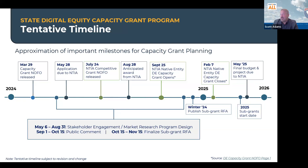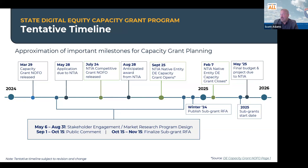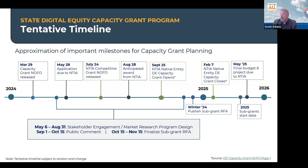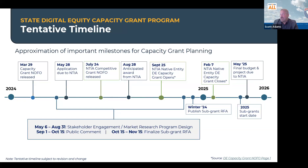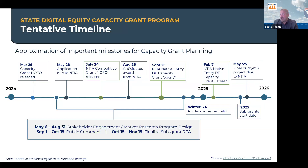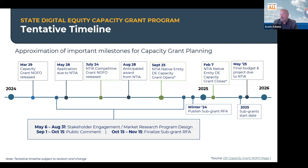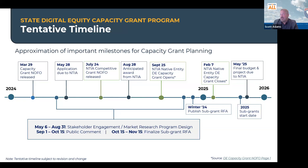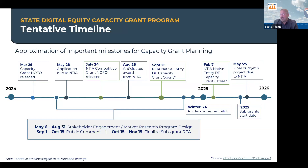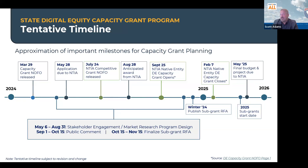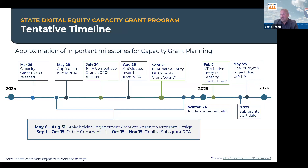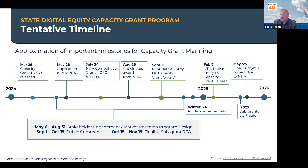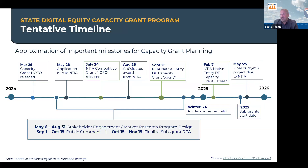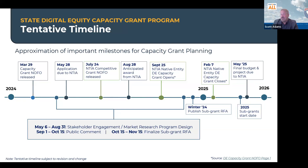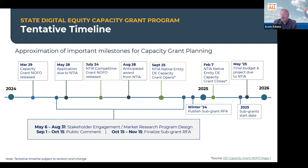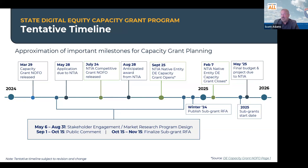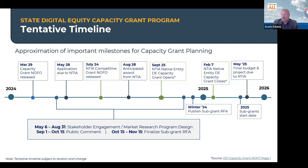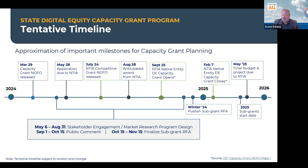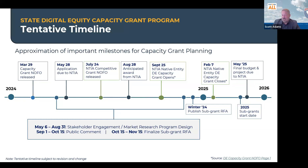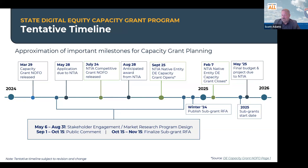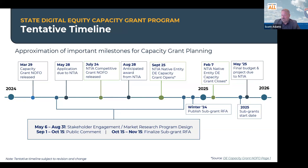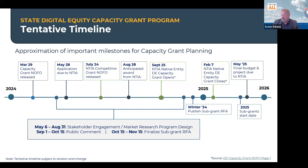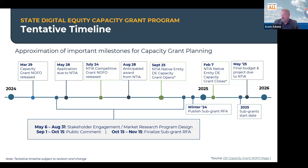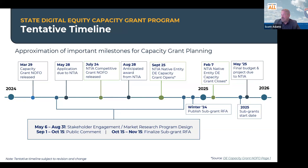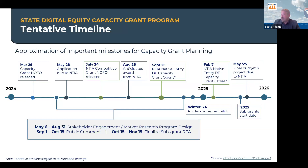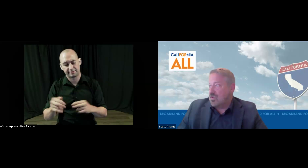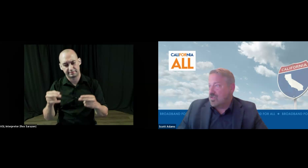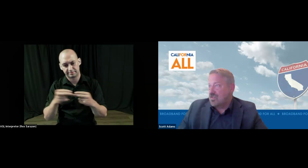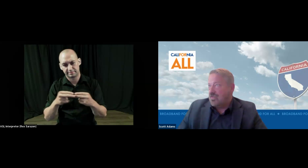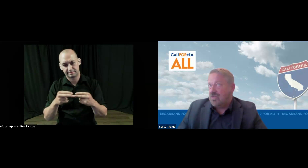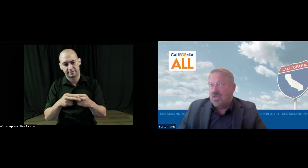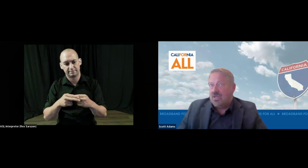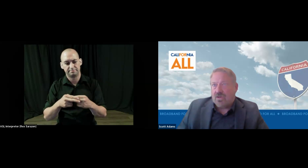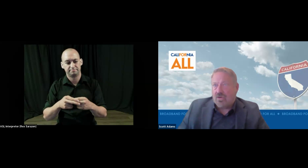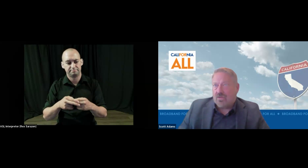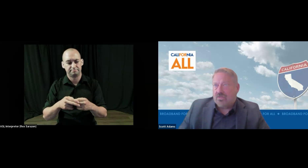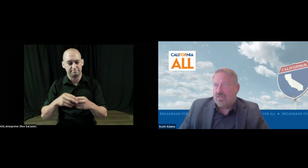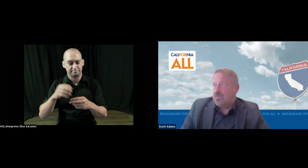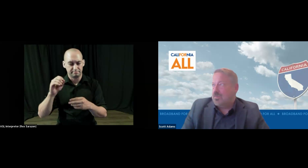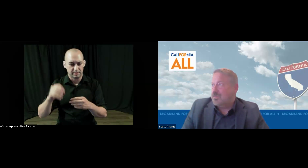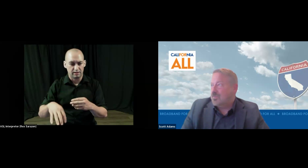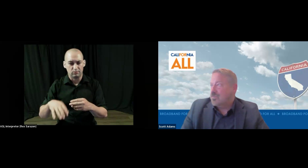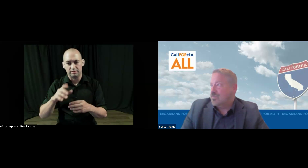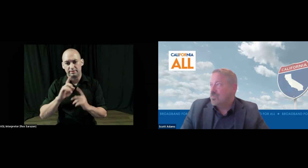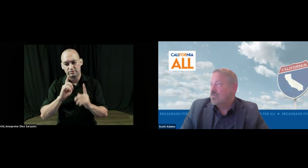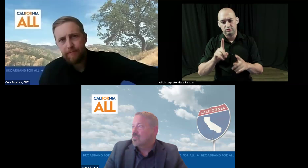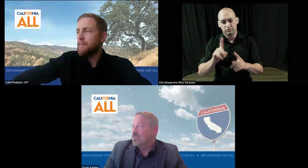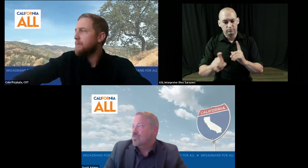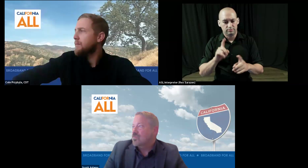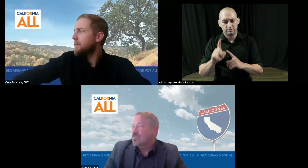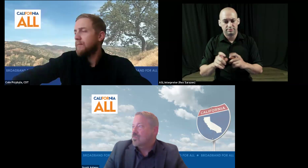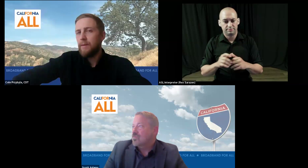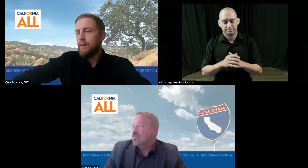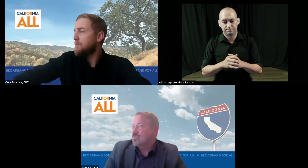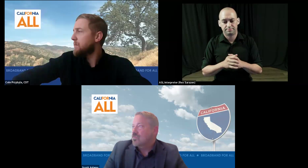for me. We can take this slide down and answer any additional questions if there are some.